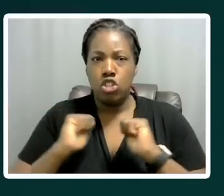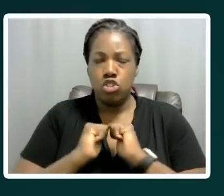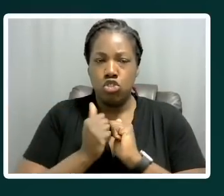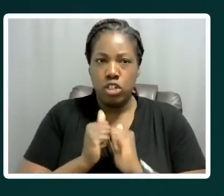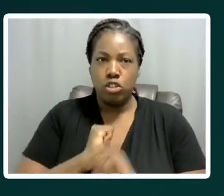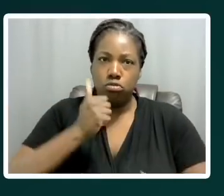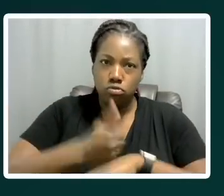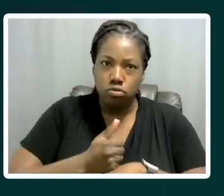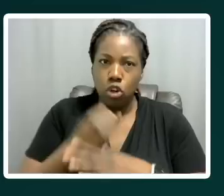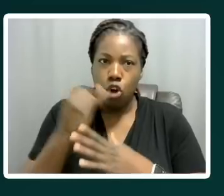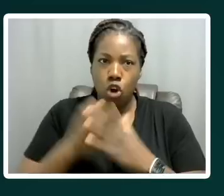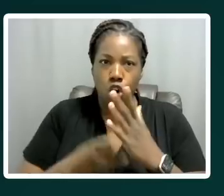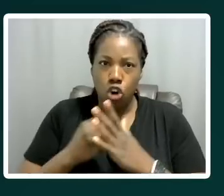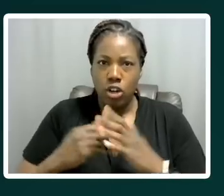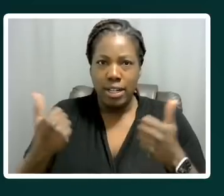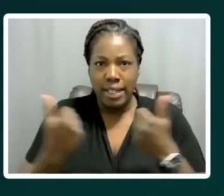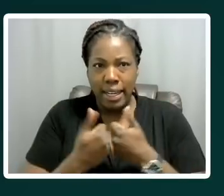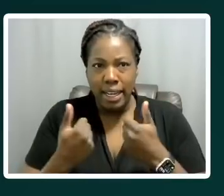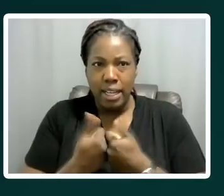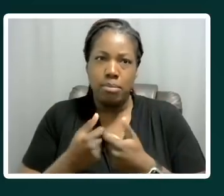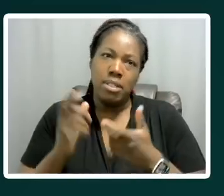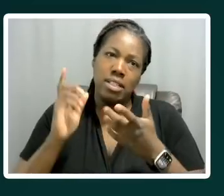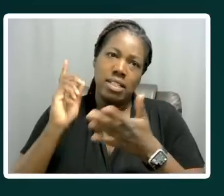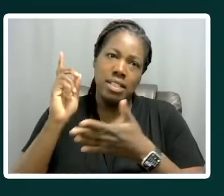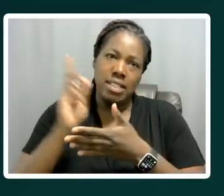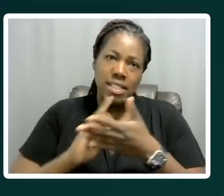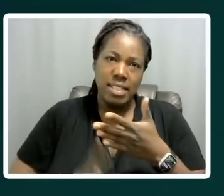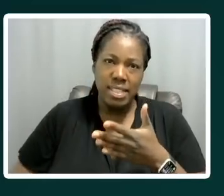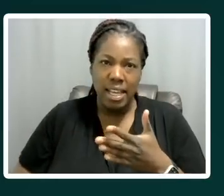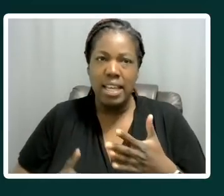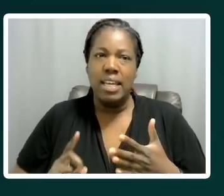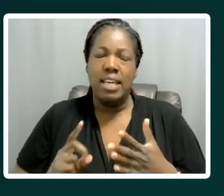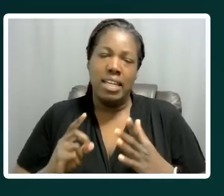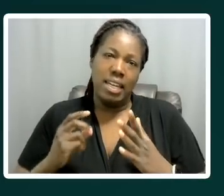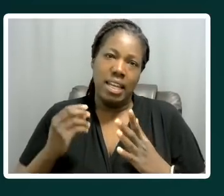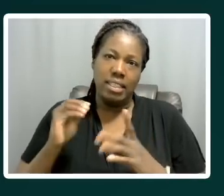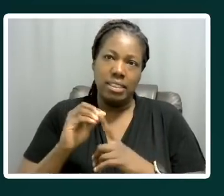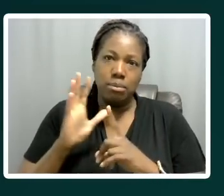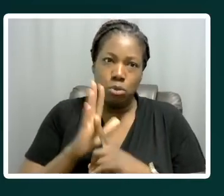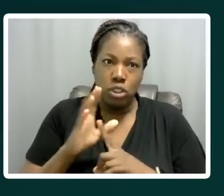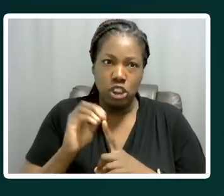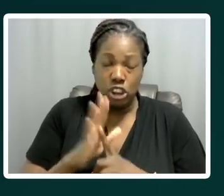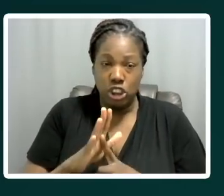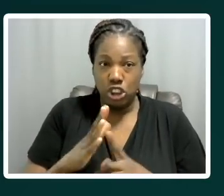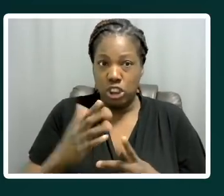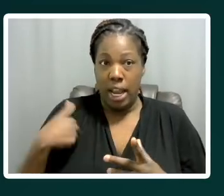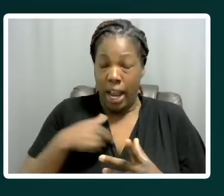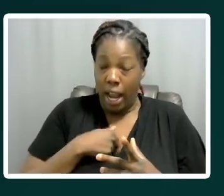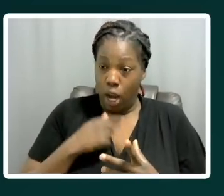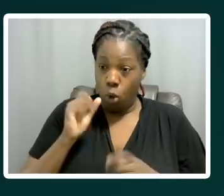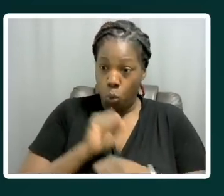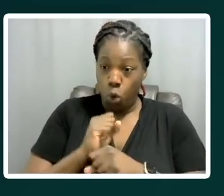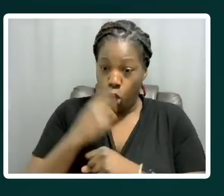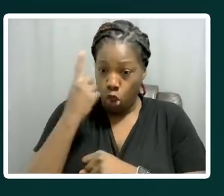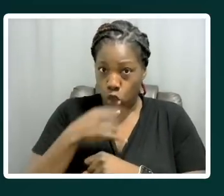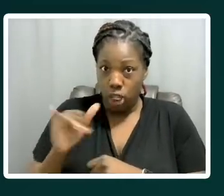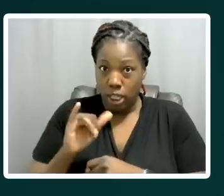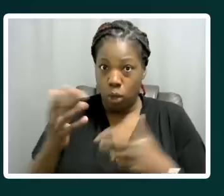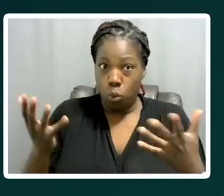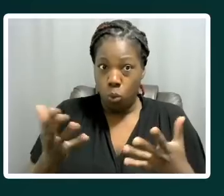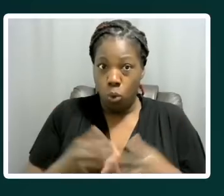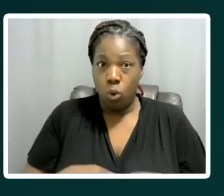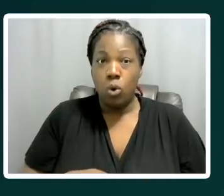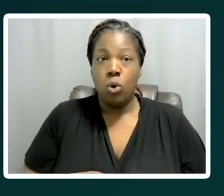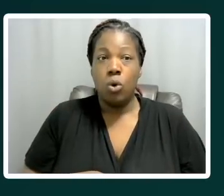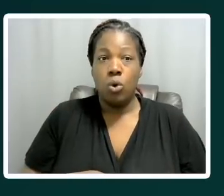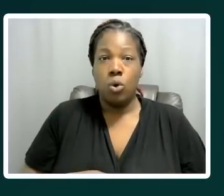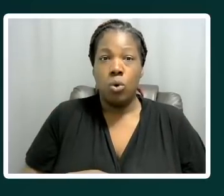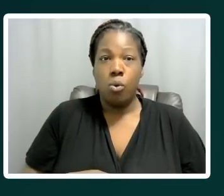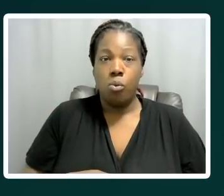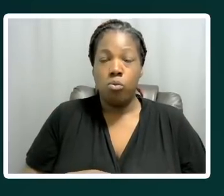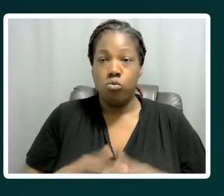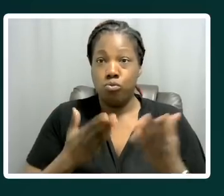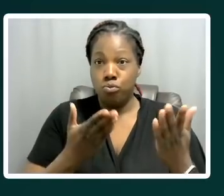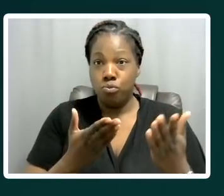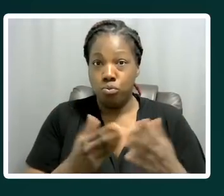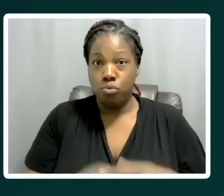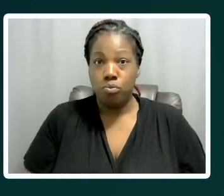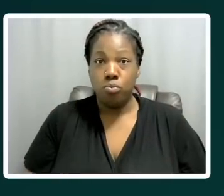our digital videos, and our eBooks. And what does our work look like?